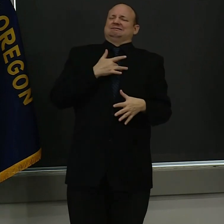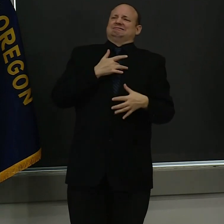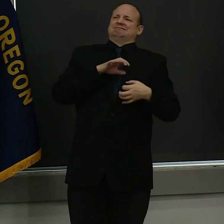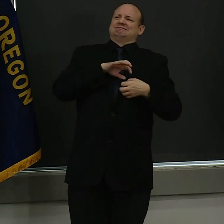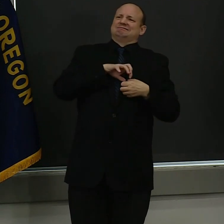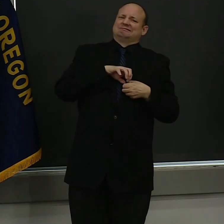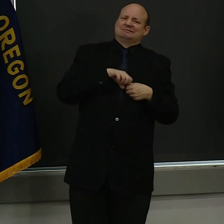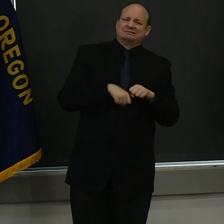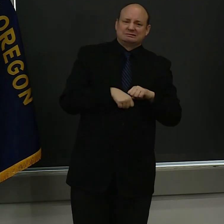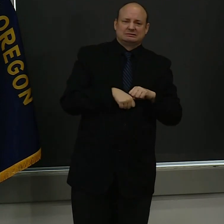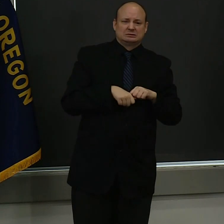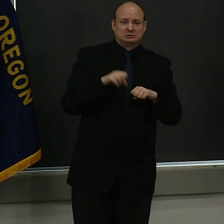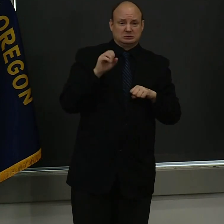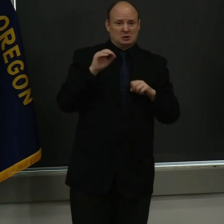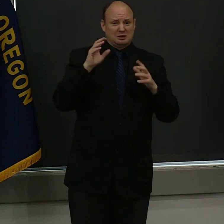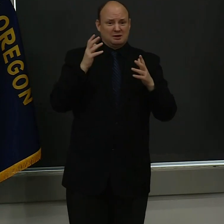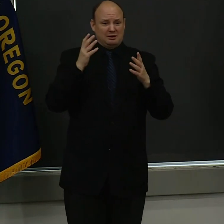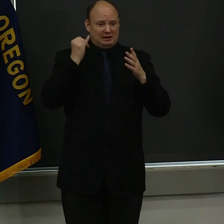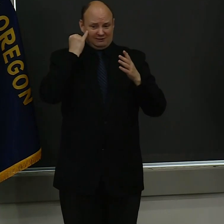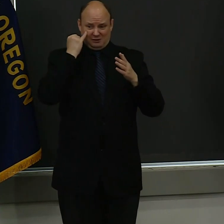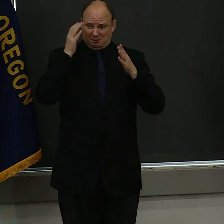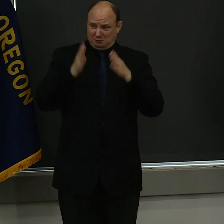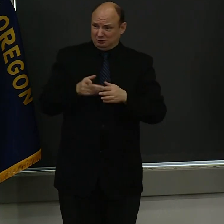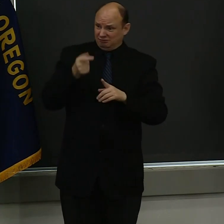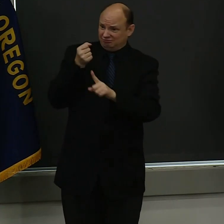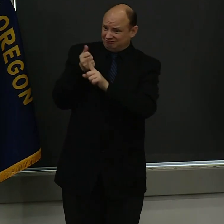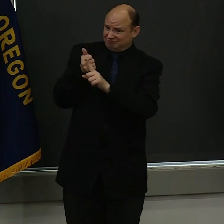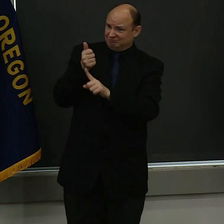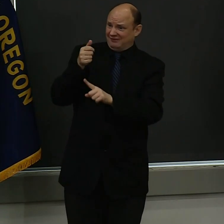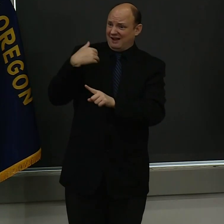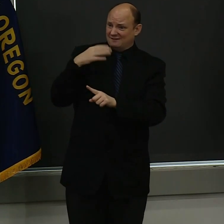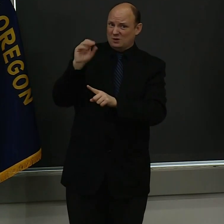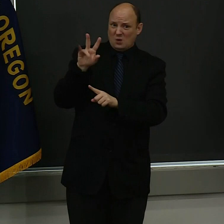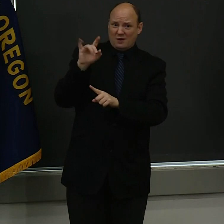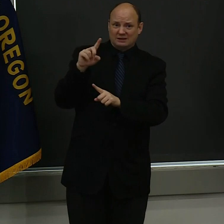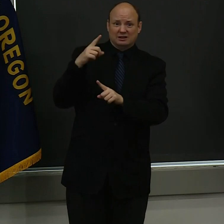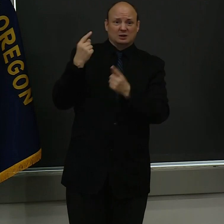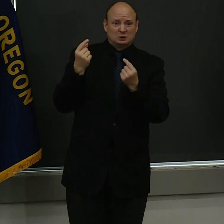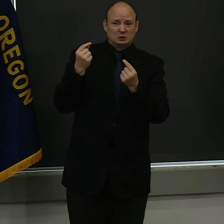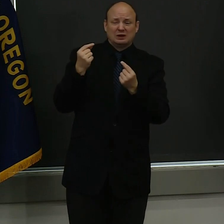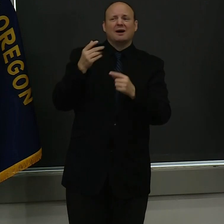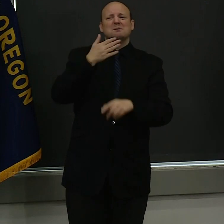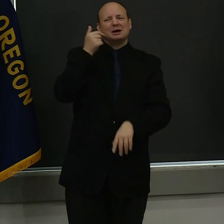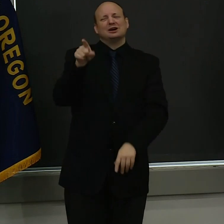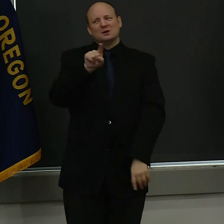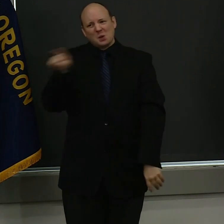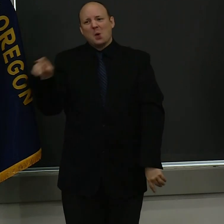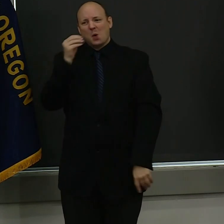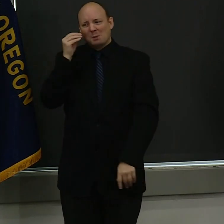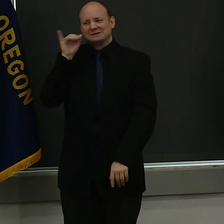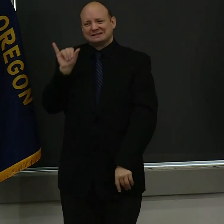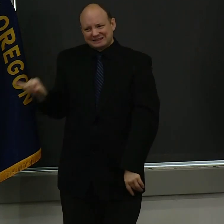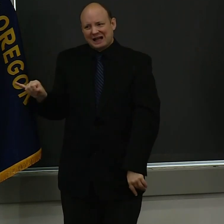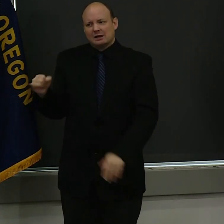SHEER LOSS. THE SHEER LOSS. THE REALLY SHEER LOSS. THE REALLY HEARTBREAKING SHEER LOSS. THE REALLY HEARTBREAKING THING THE REALLY HEARTBREAKING THING THE REALLY HEARTBREAKING THING ABOUT THE REALLY HEARTBREAKING THING ABOUT THE THE REALLY HEARTBREAKING THING ABOUT THE NATURE THE REALLY HEARTBREAKING THING ABOUT THE NATURE OF THE REALLY HEARTBREAKING THING ABOUT THE NATURE OF THIS ABOUT THE NATURE OF THIS ABOUT THE NATURE OF THIS DISEASE ABOUT THE NATURE OF THIS DISEASE IS ABOUT THE NATURE OF THIS DISEASE IS THAT ABOUT THE NATURE OF THIS DISEASE IS THAT WHEN ABOUT THE NATURE OF THIS DISEASE IS THAT WHEN PEOPLE DISEASE IS THAT WHEN PEOPLE DISEASE IS THAT WHEN PEOPLE COME DISEASE IS THAT WHEN PEOPLE COME INTO DISEASE IS THAT WHEN PEOPLE COME INTO THE DISEASE IS THAT WHEN PEOPLE COME INTO THE HOSPITAL DISEASE IS THAT WHEN PEOPLE COME INTO THE HOSPITAL HOSPITAL COME INTO THE HOSPITAL HOSPITAL